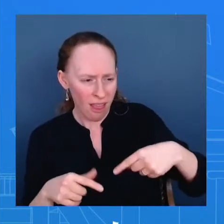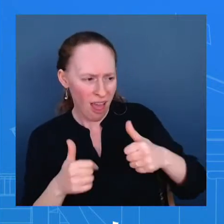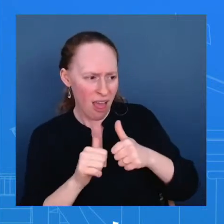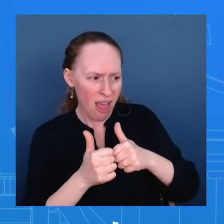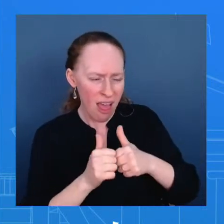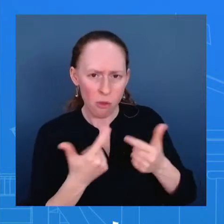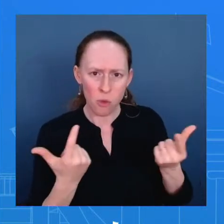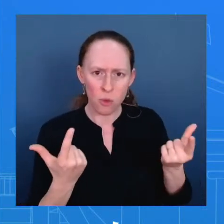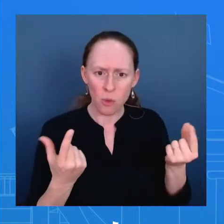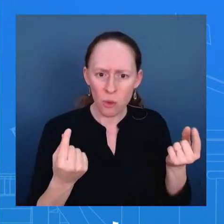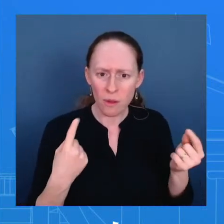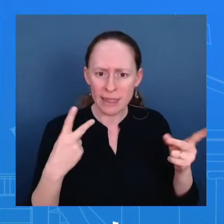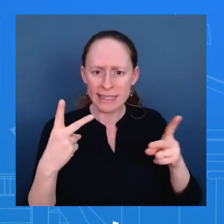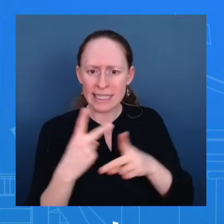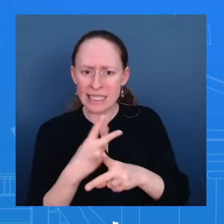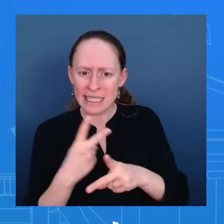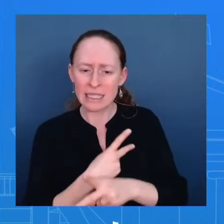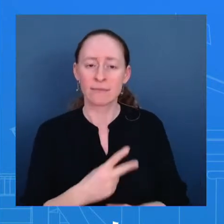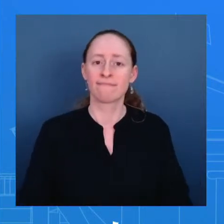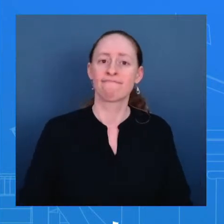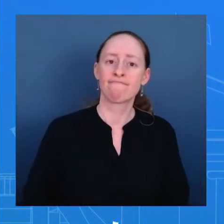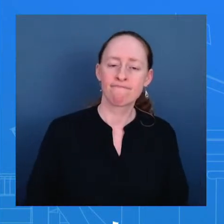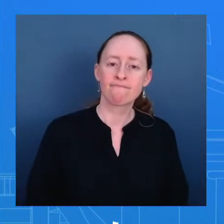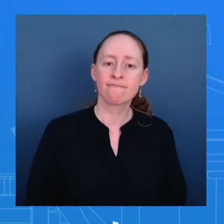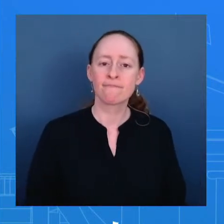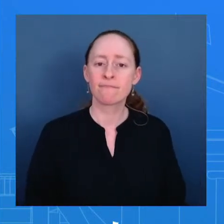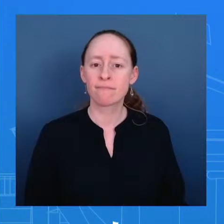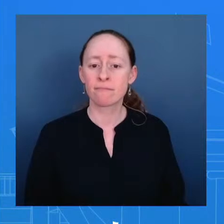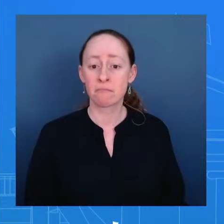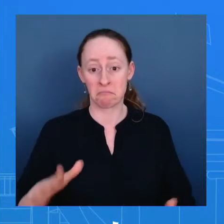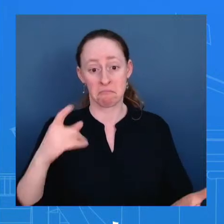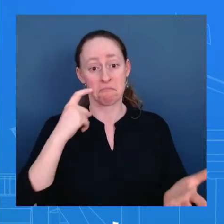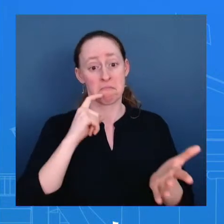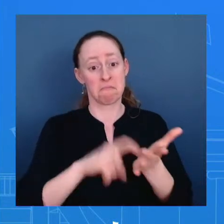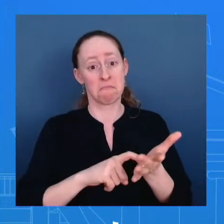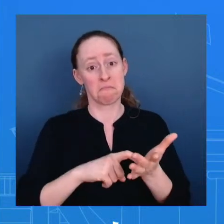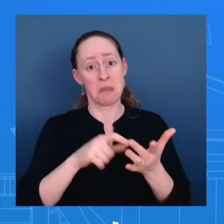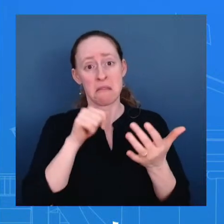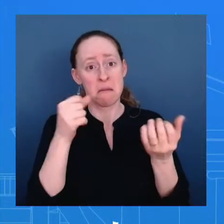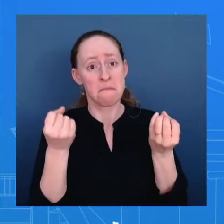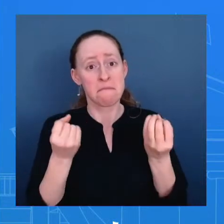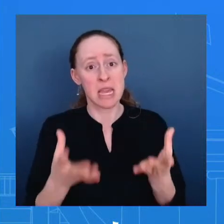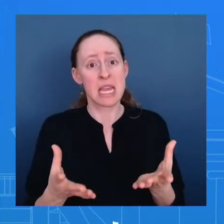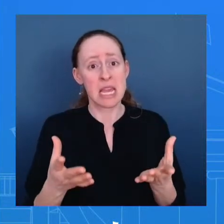flows through the Caribbean remain low. But that said, we are always planning for contingencies,